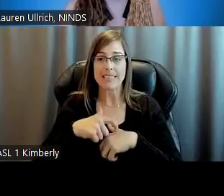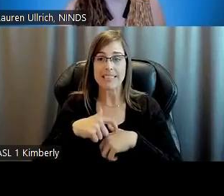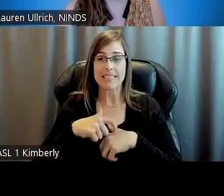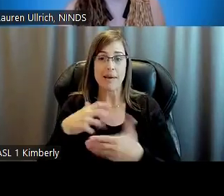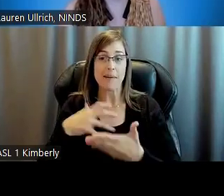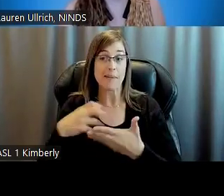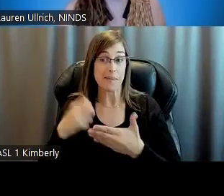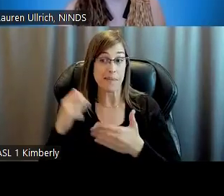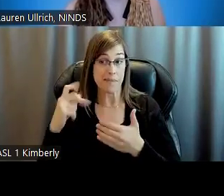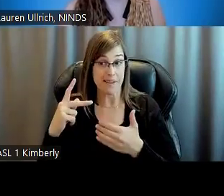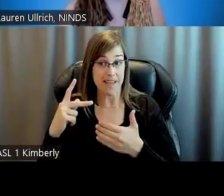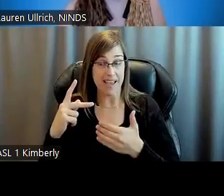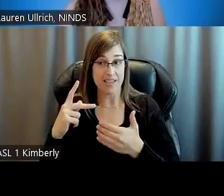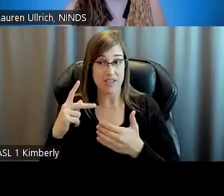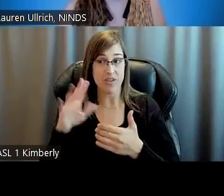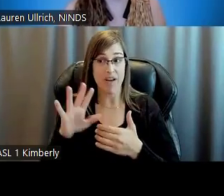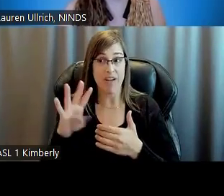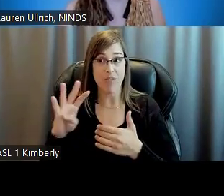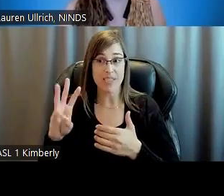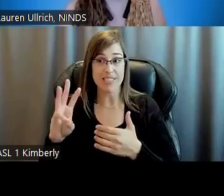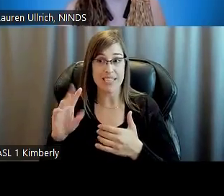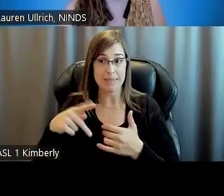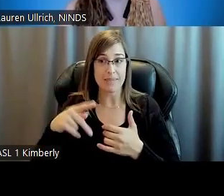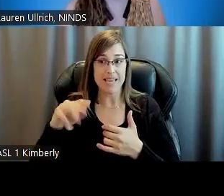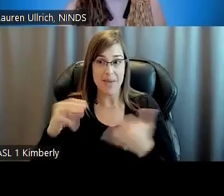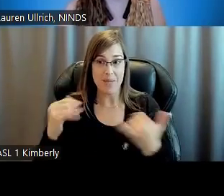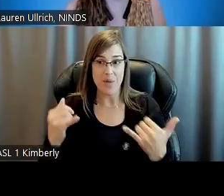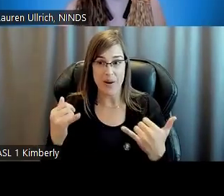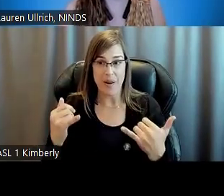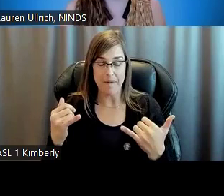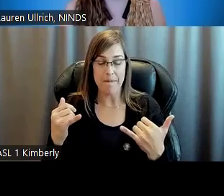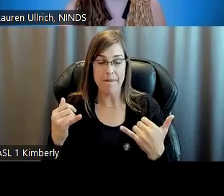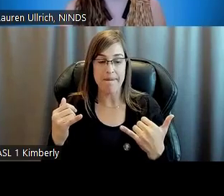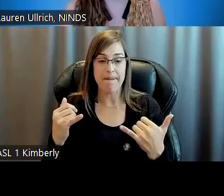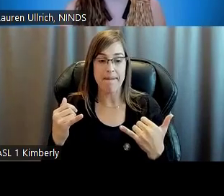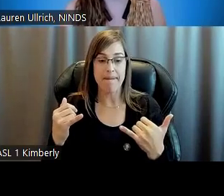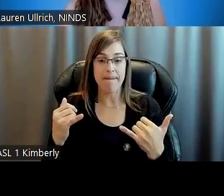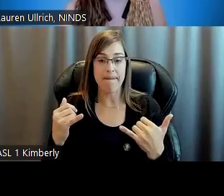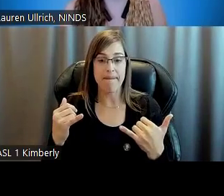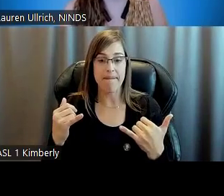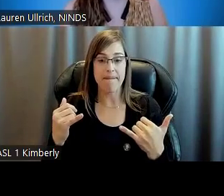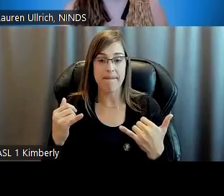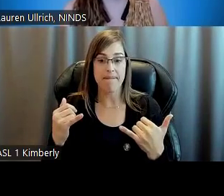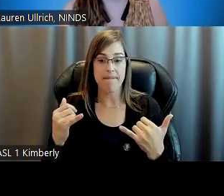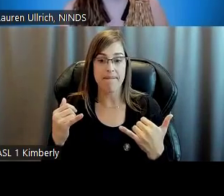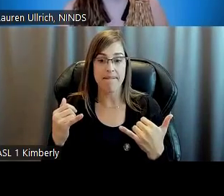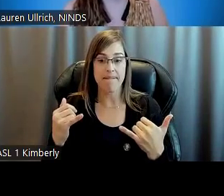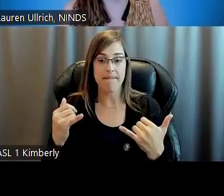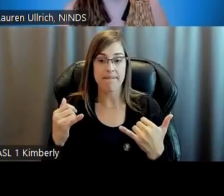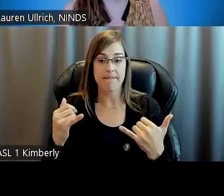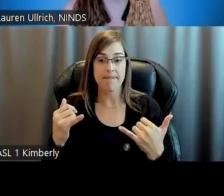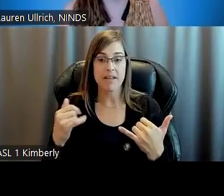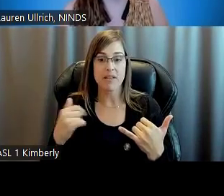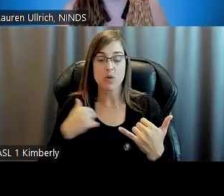So it is 5:46 p.m. and I would like to thank our panelists